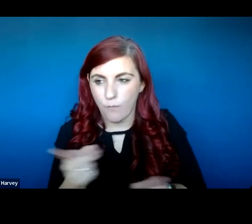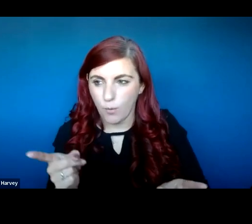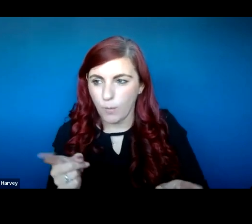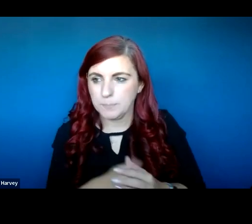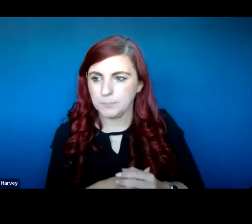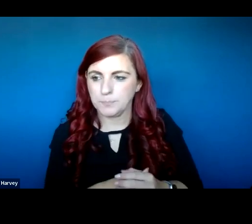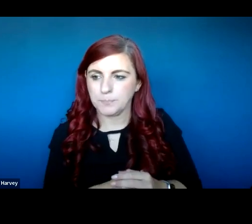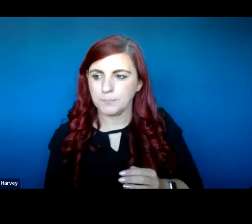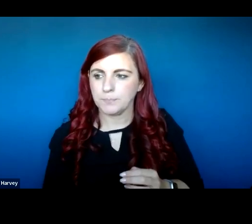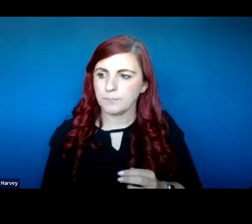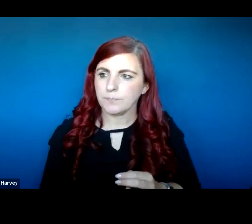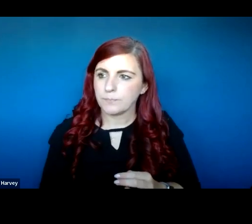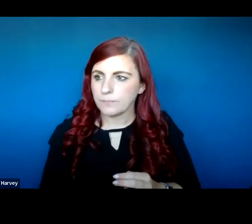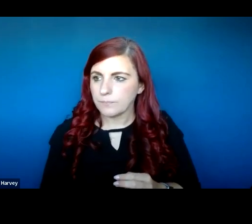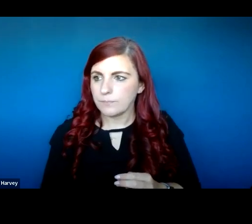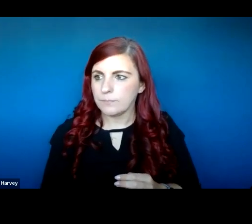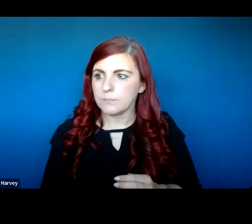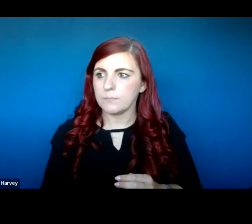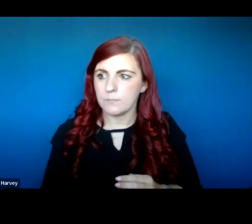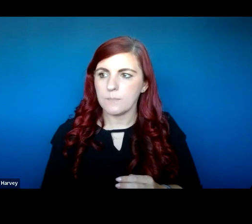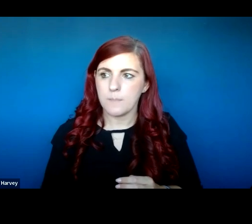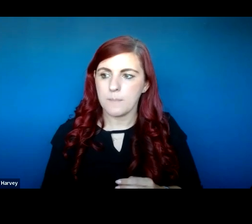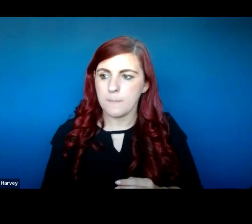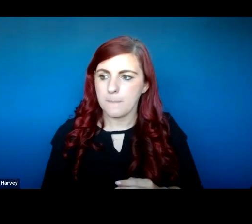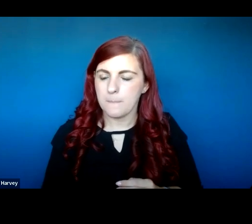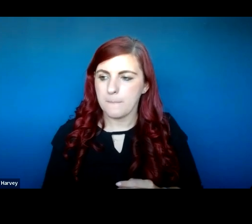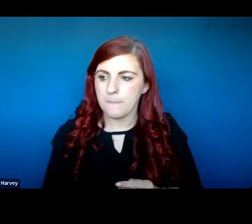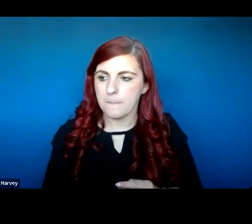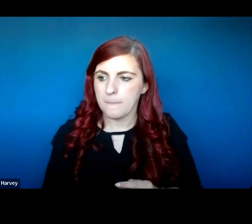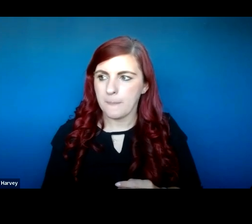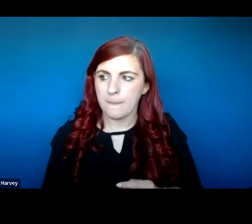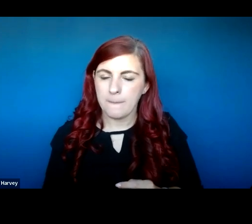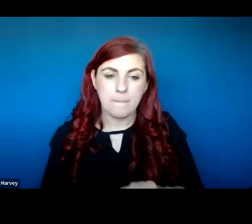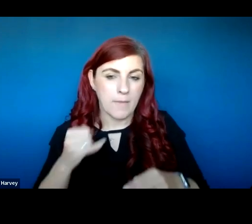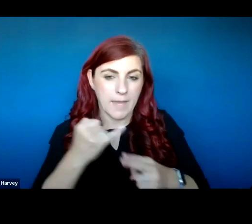have mislaid that e-mail, and here in the NDA, the in-person consultations are